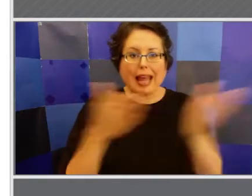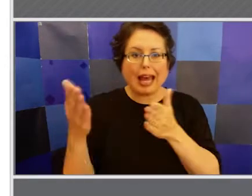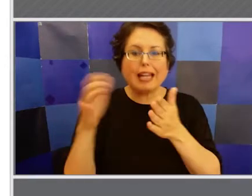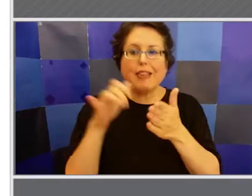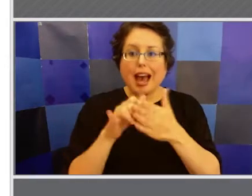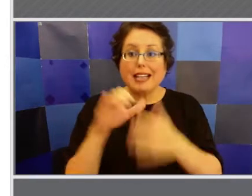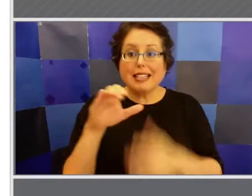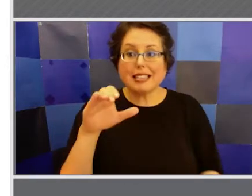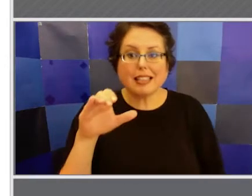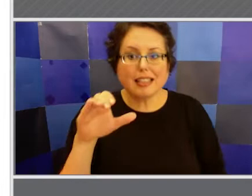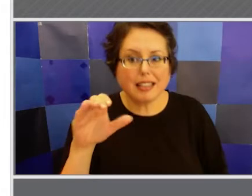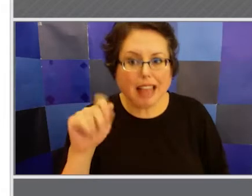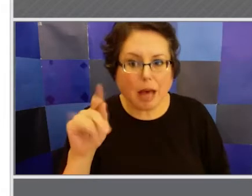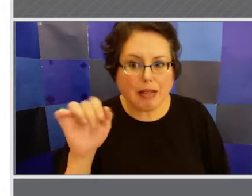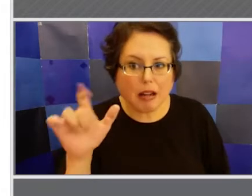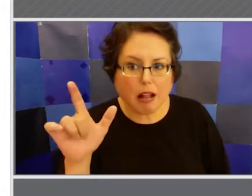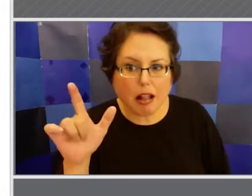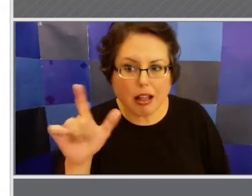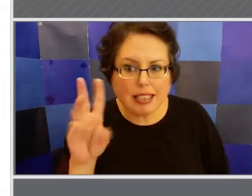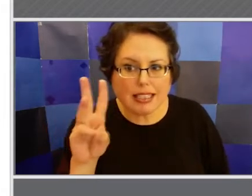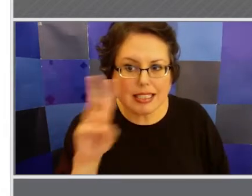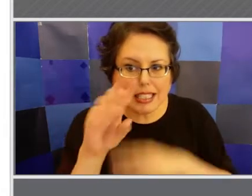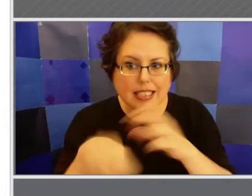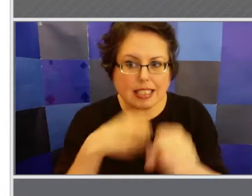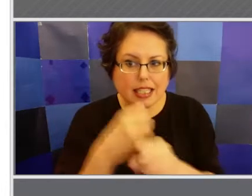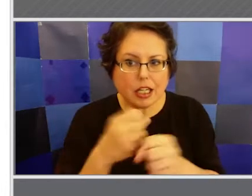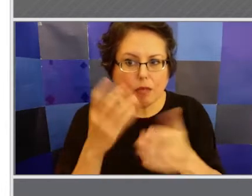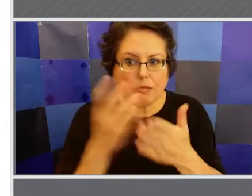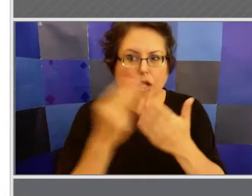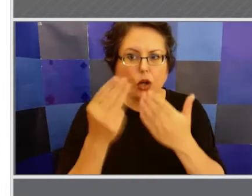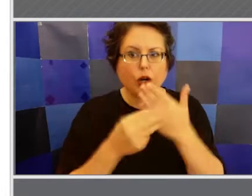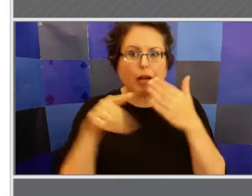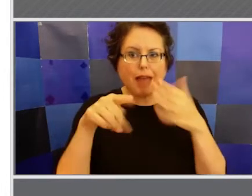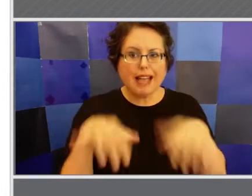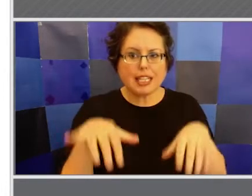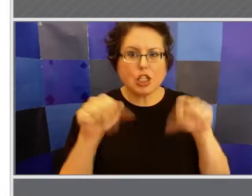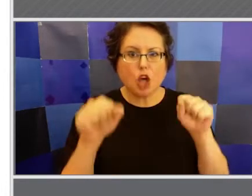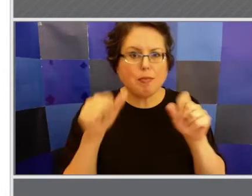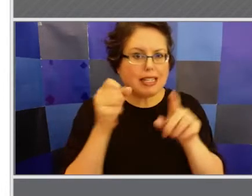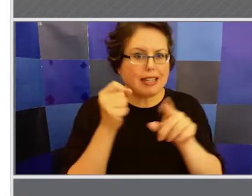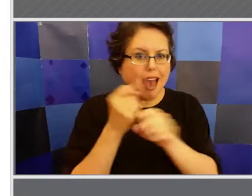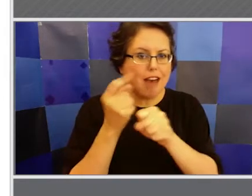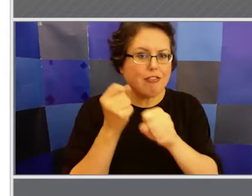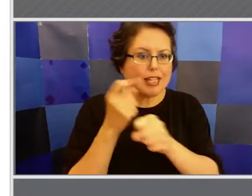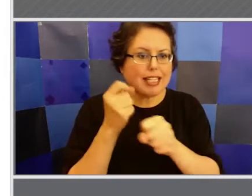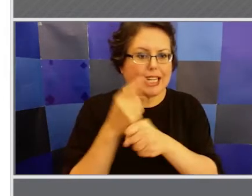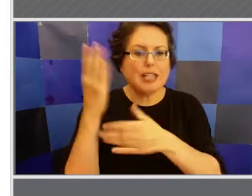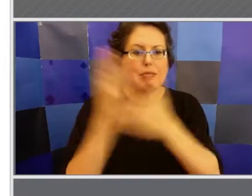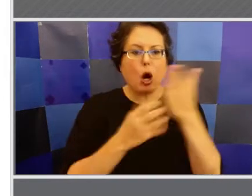It's a six year program that's adopted every year. As part of the capital budgeting process.